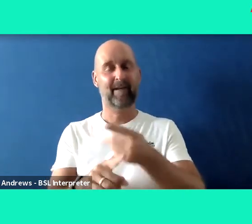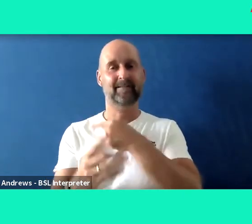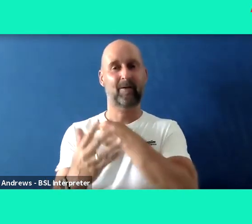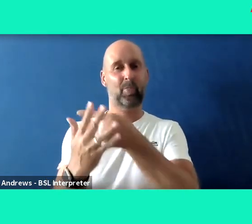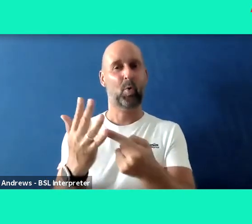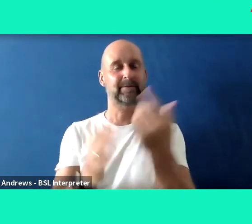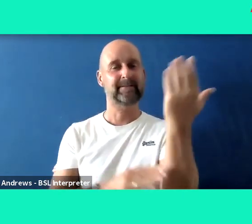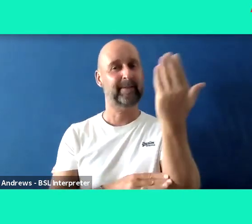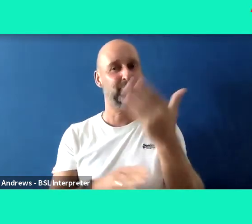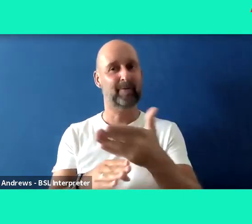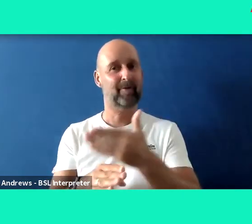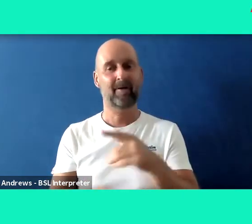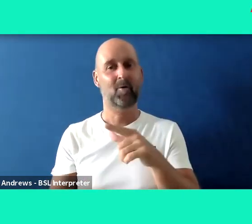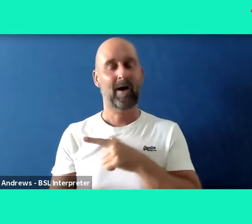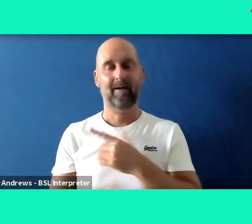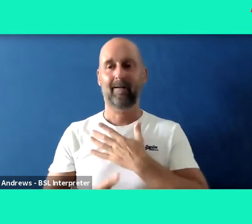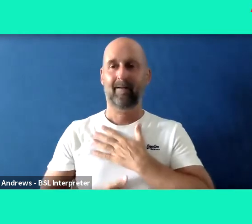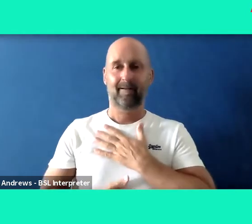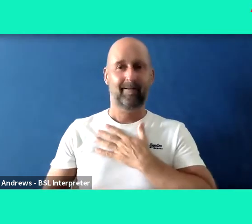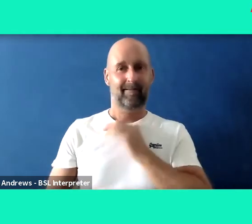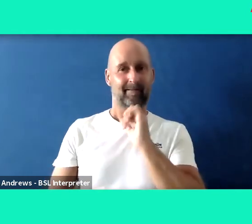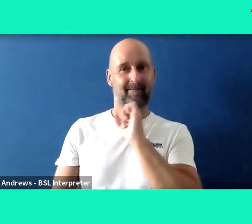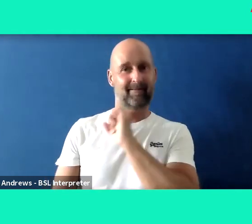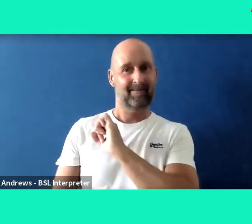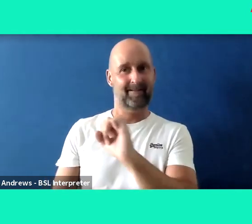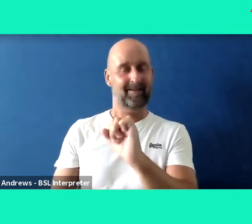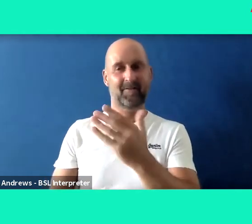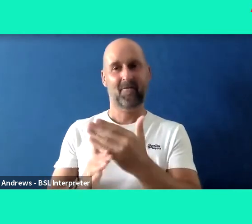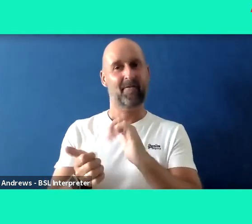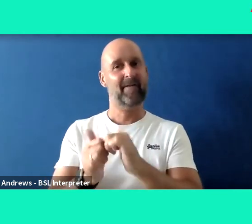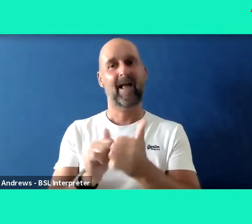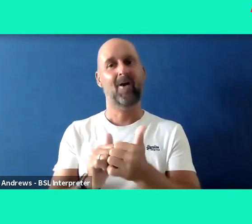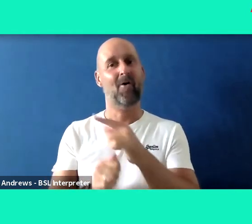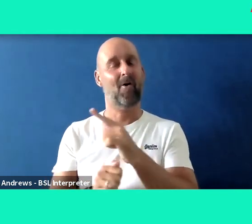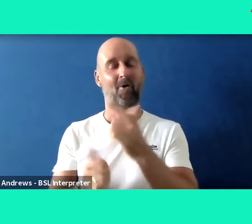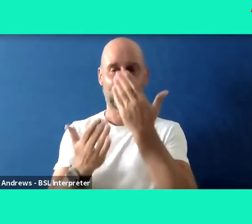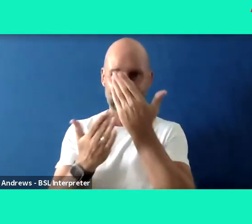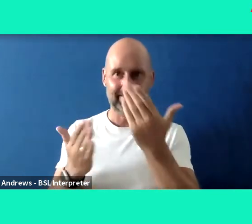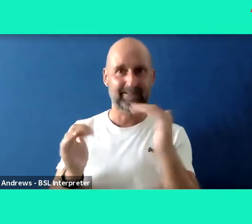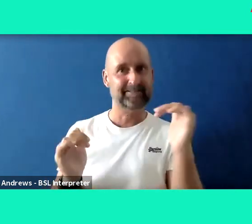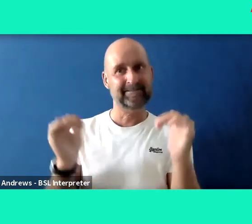I am indebted to my fellow and esteemed speakers for their eloquence.